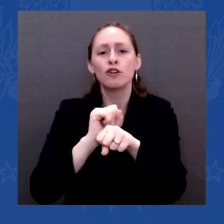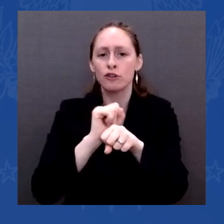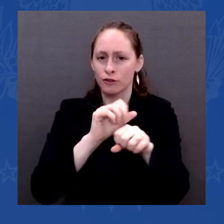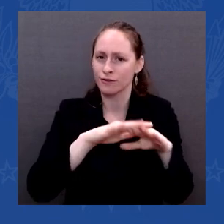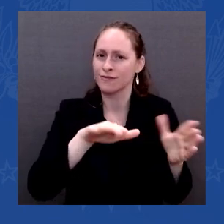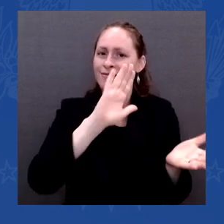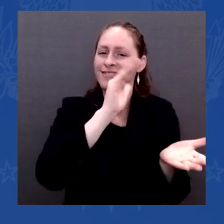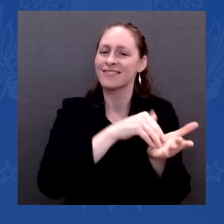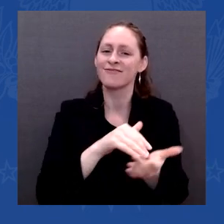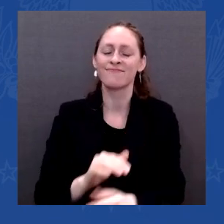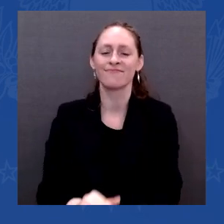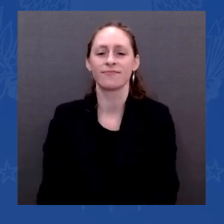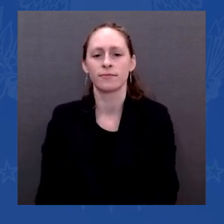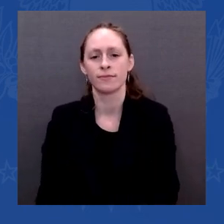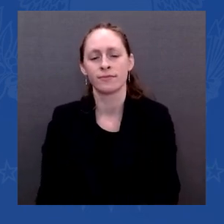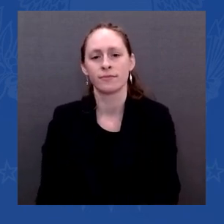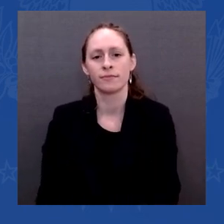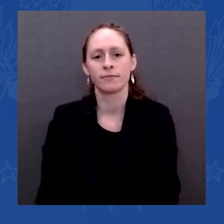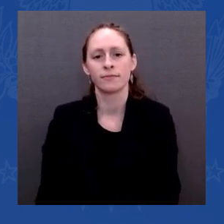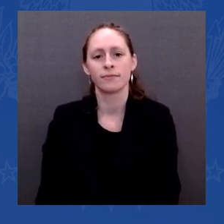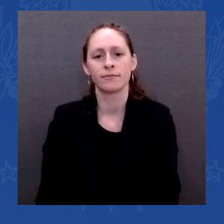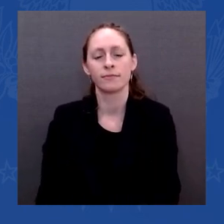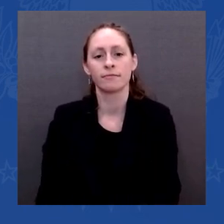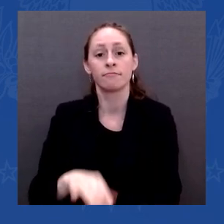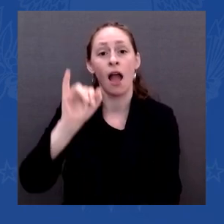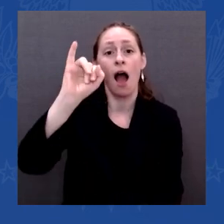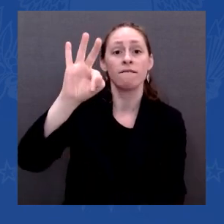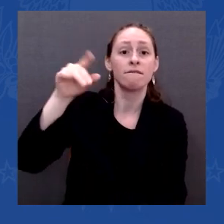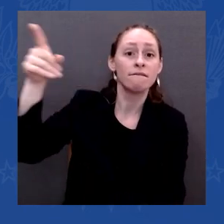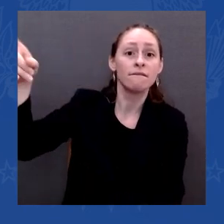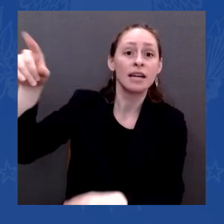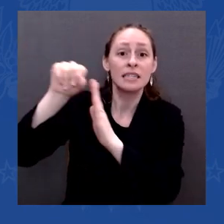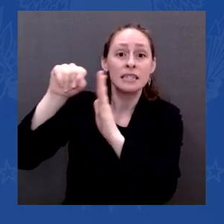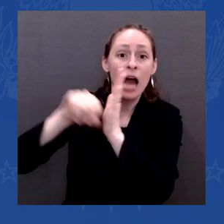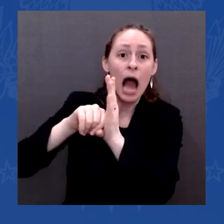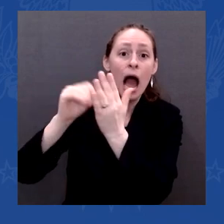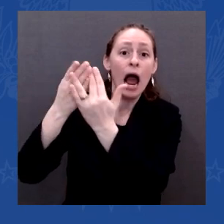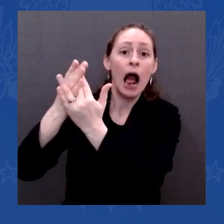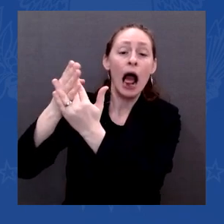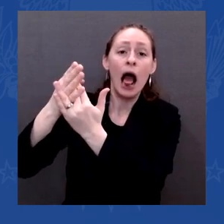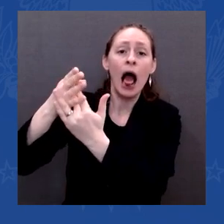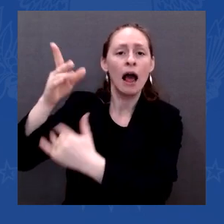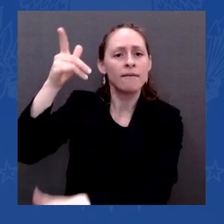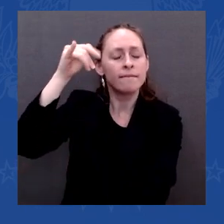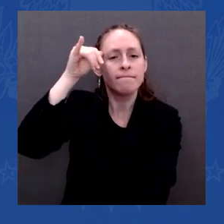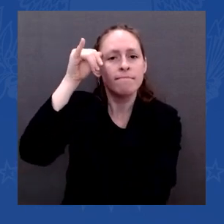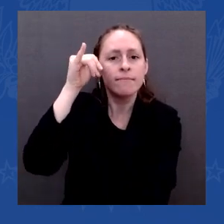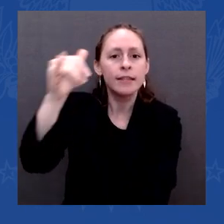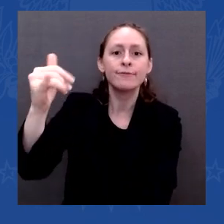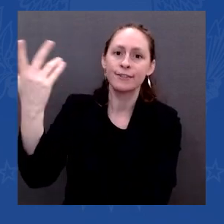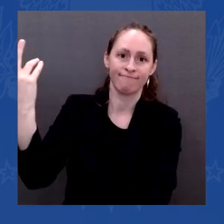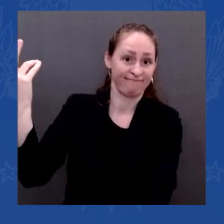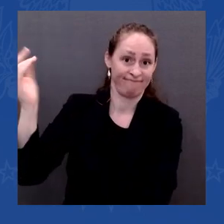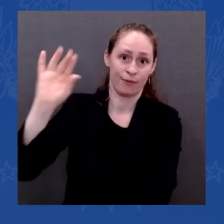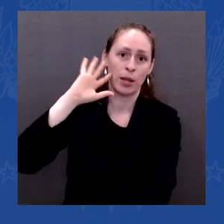You know, in Phoenix, partnering with community colleges, these funds are going to help workers find careers in the region’s -- in the region’s --